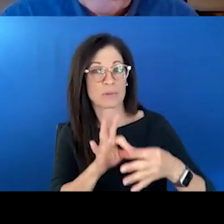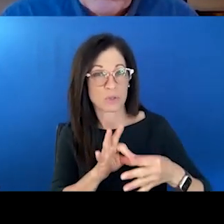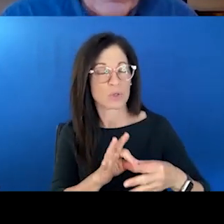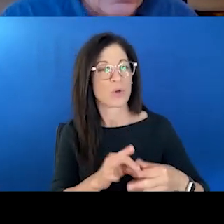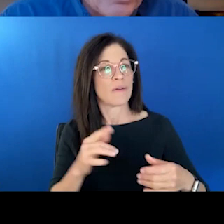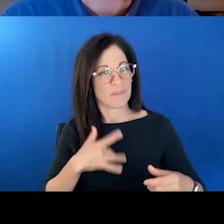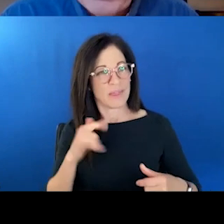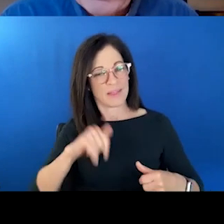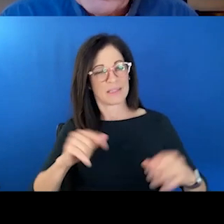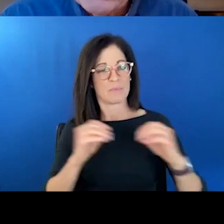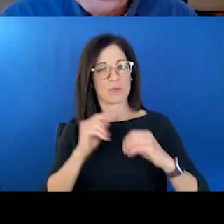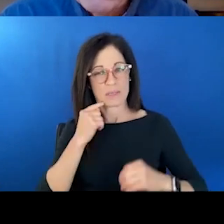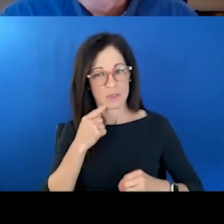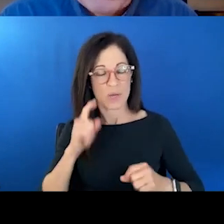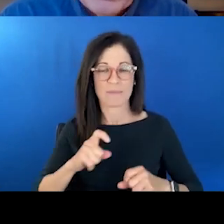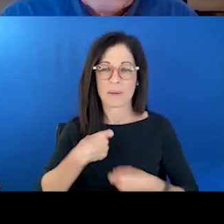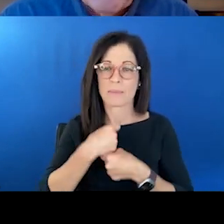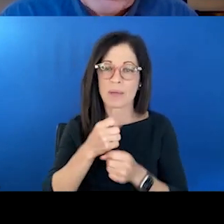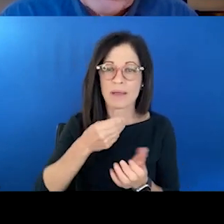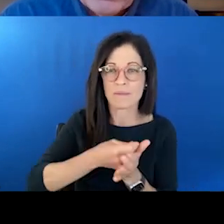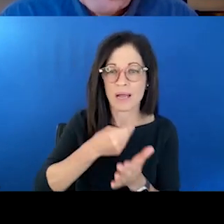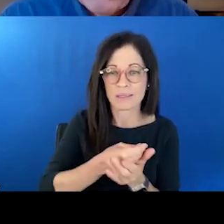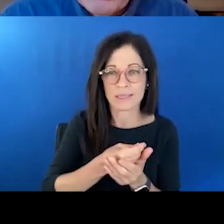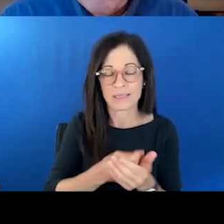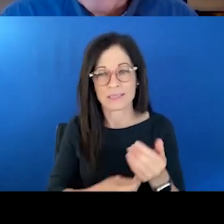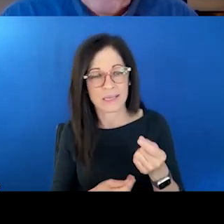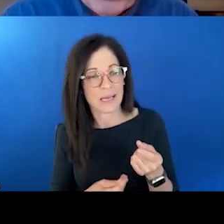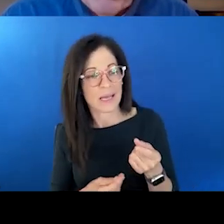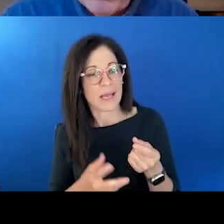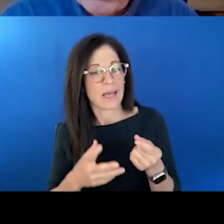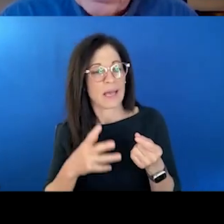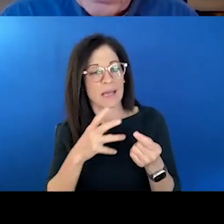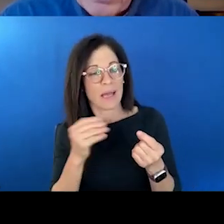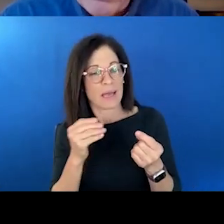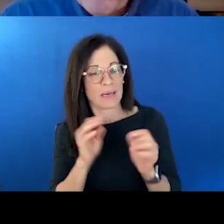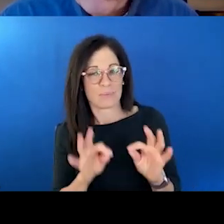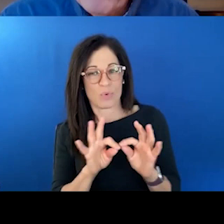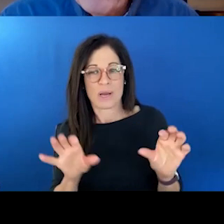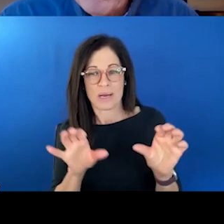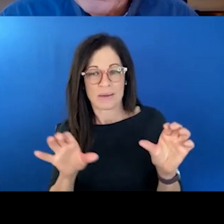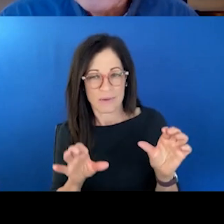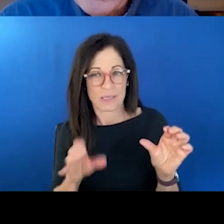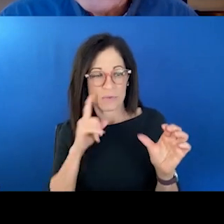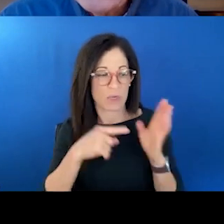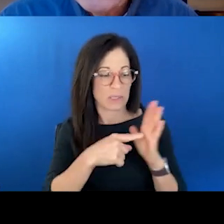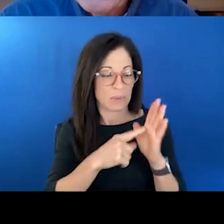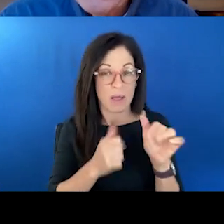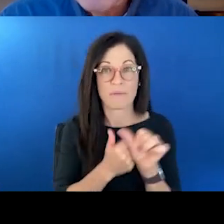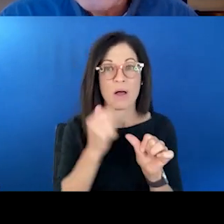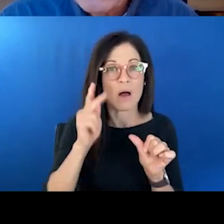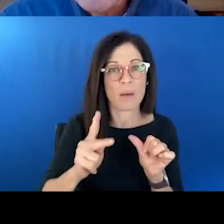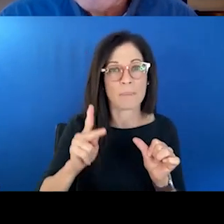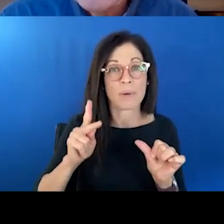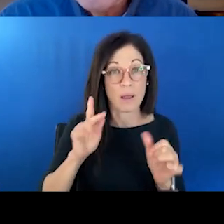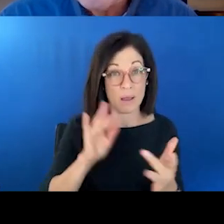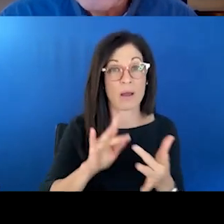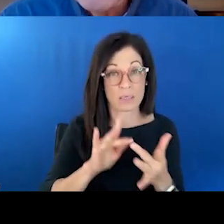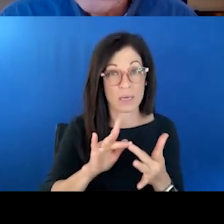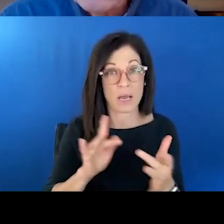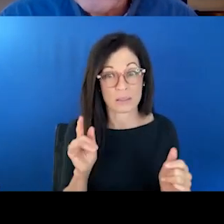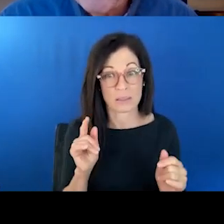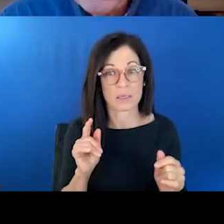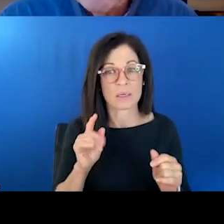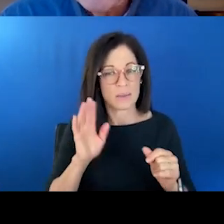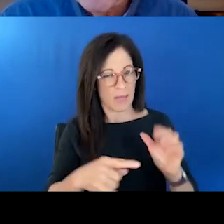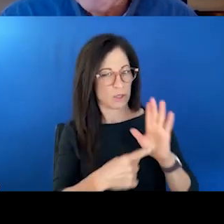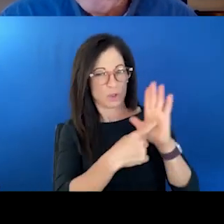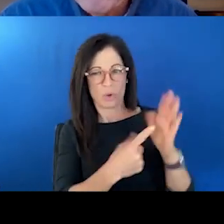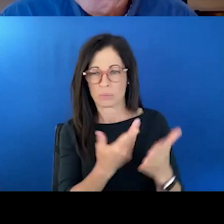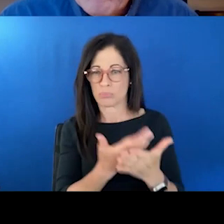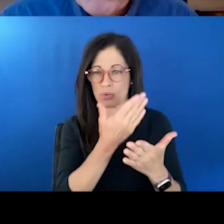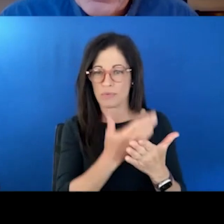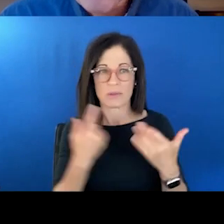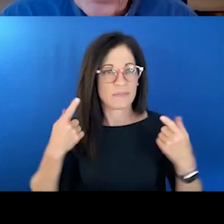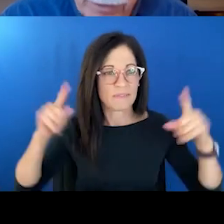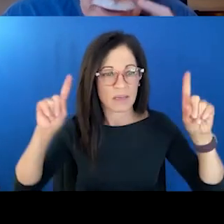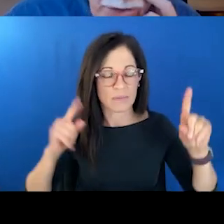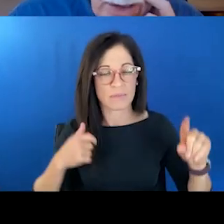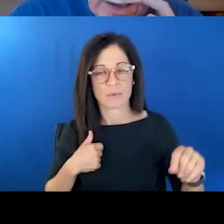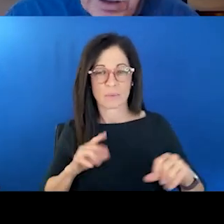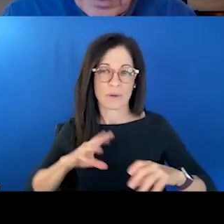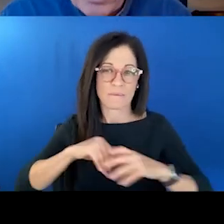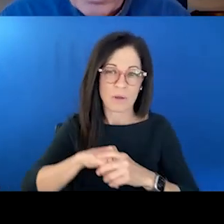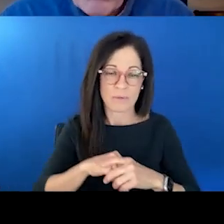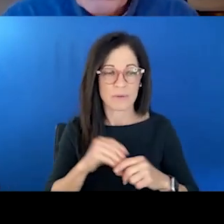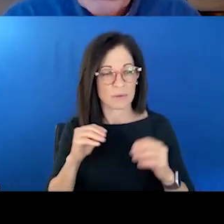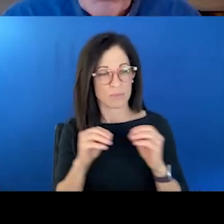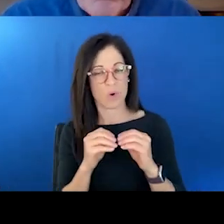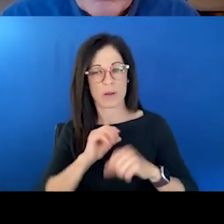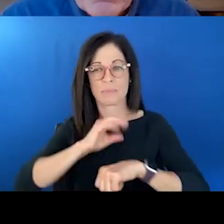WE HAVE TO MAKE FOLLOWUP CONTACTS THAT ARE EFFECTIVE AND WORK IN